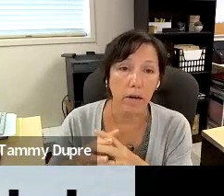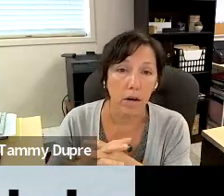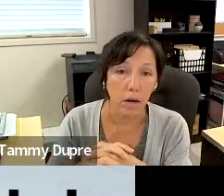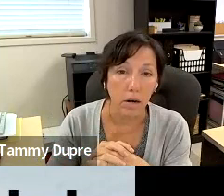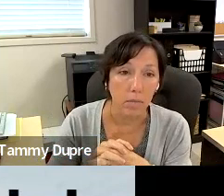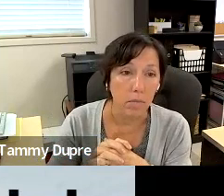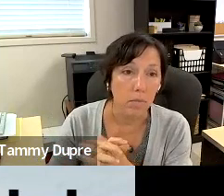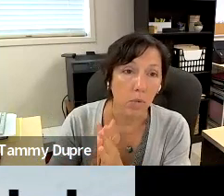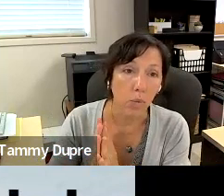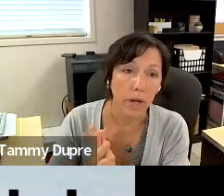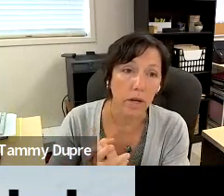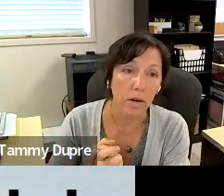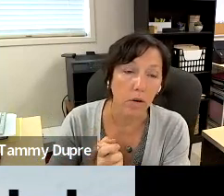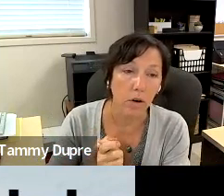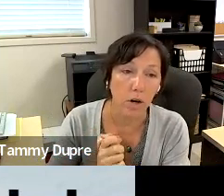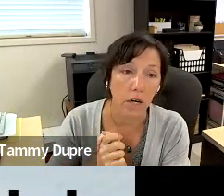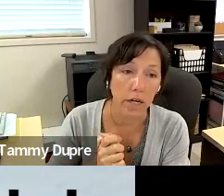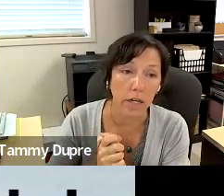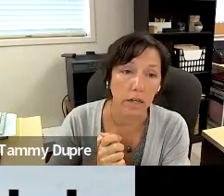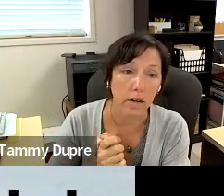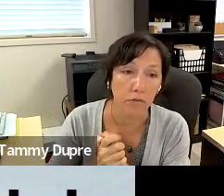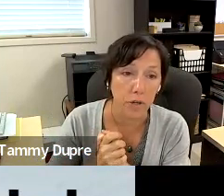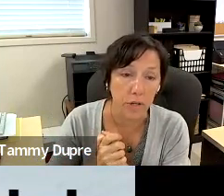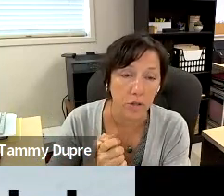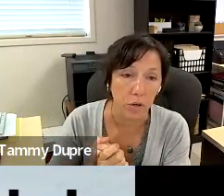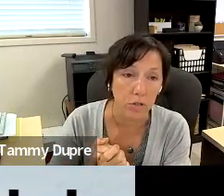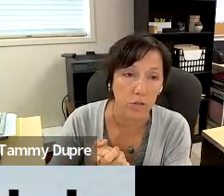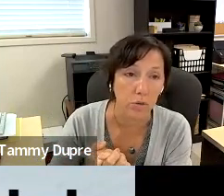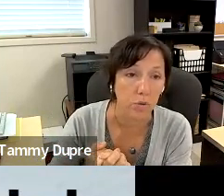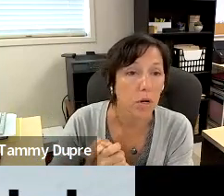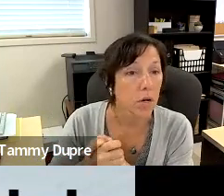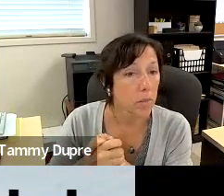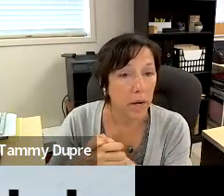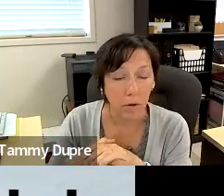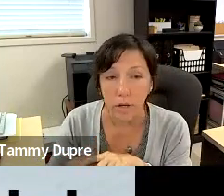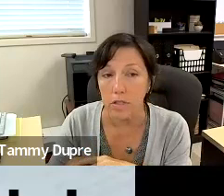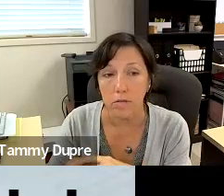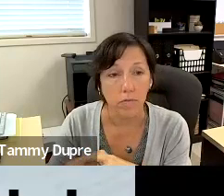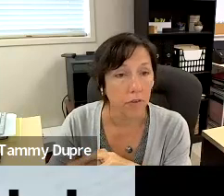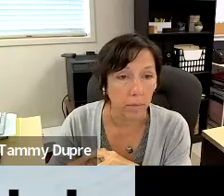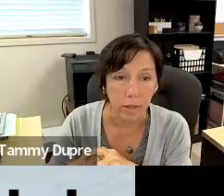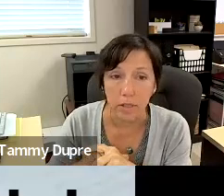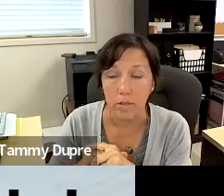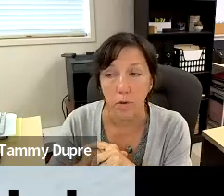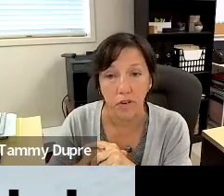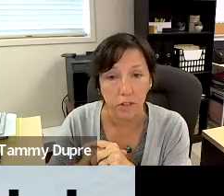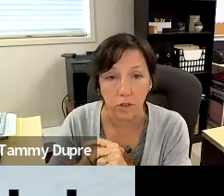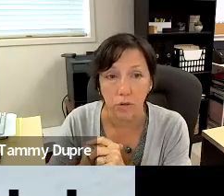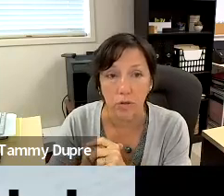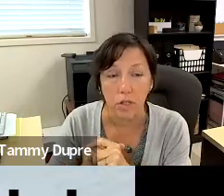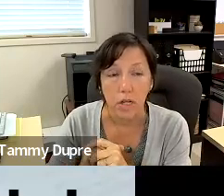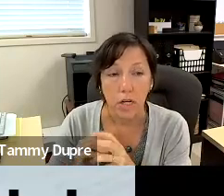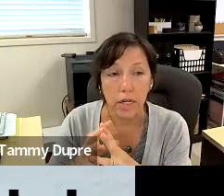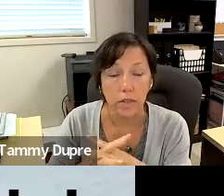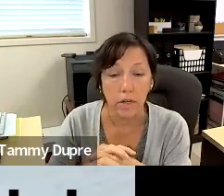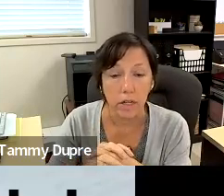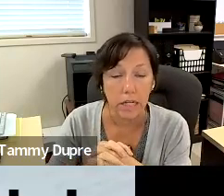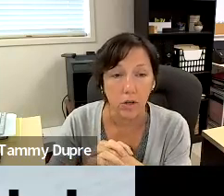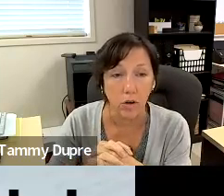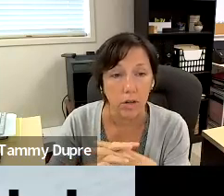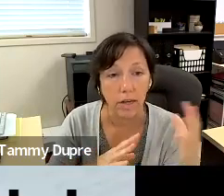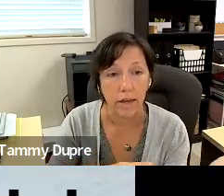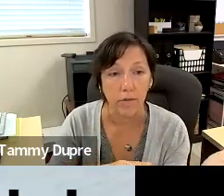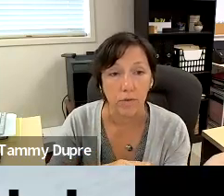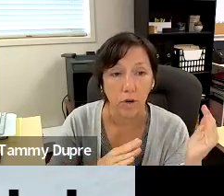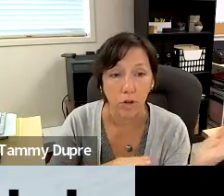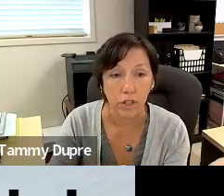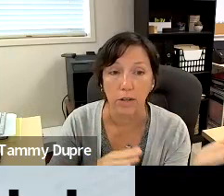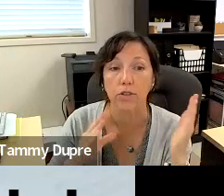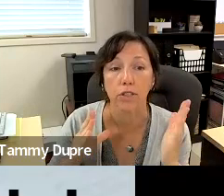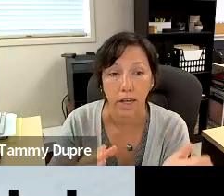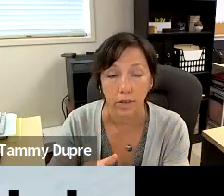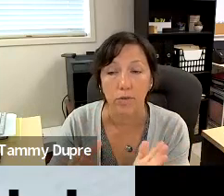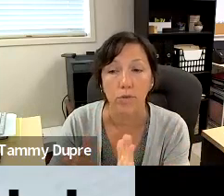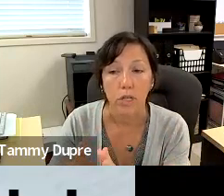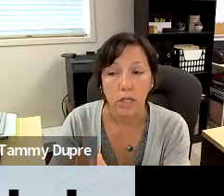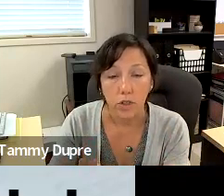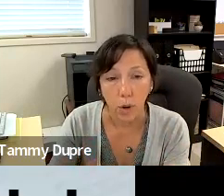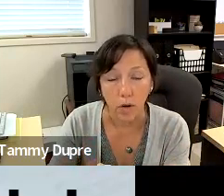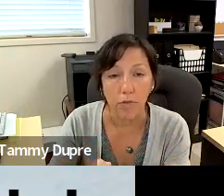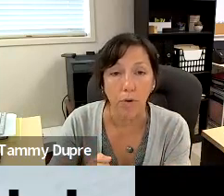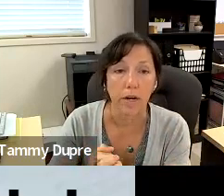And. We are again a free resource to. Parents, families, professionals. In the kindergarten K through early childhood K through.